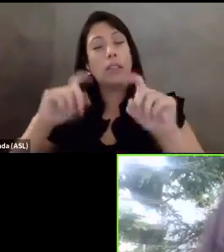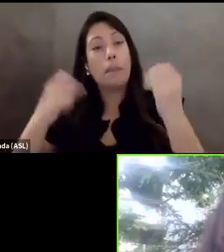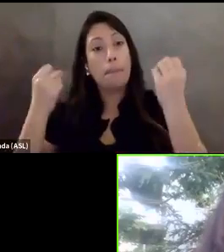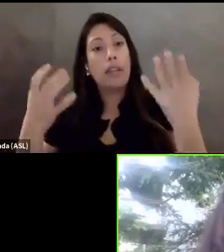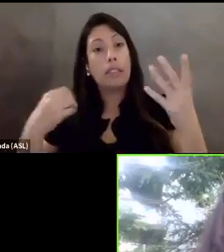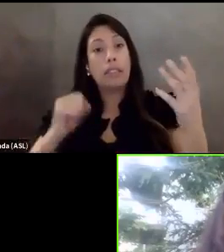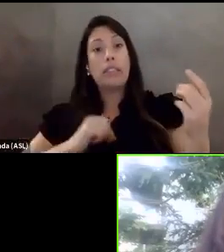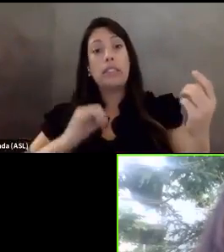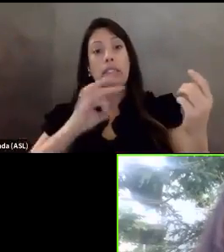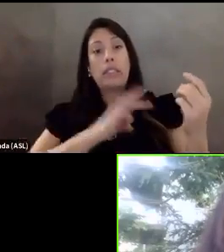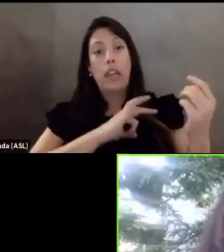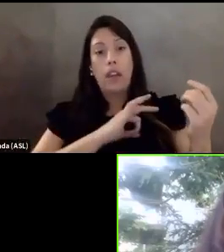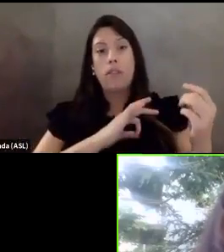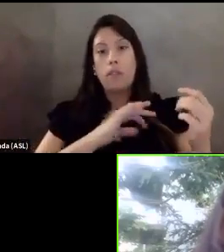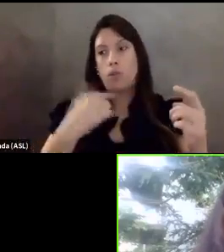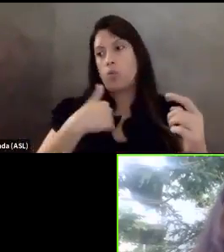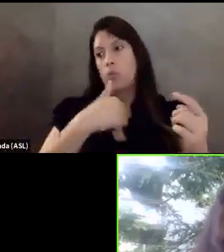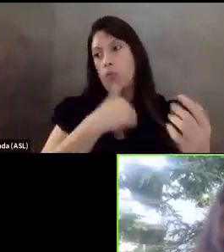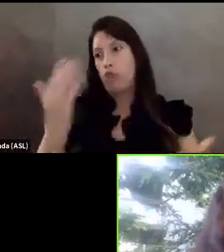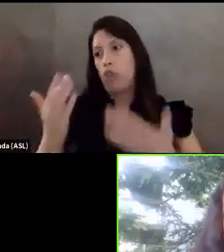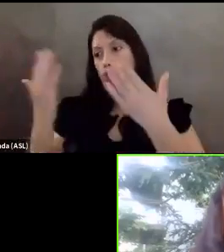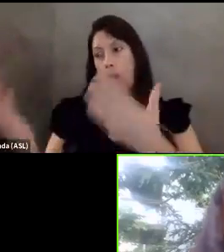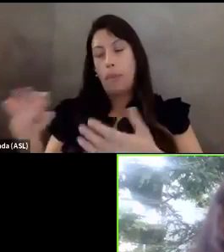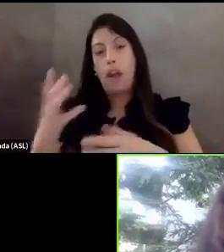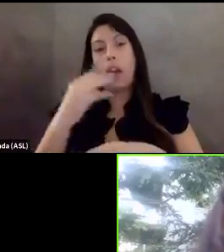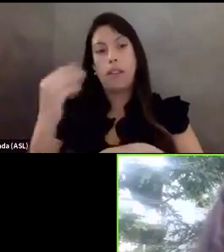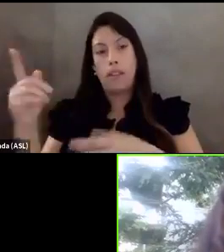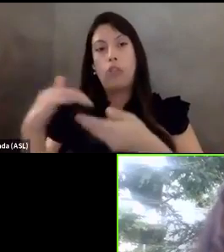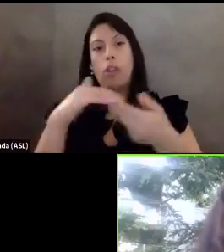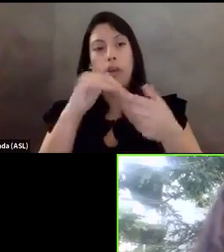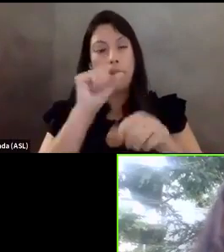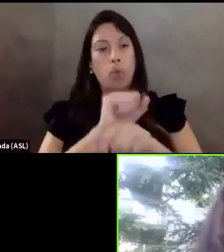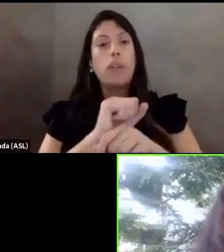our recommendation in collaboration with the county. We recommended that they test everybody